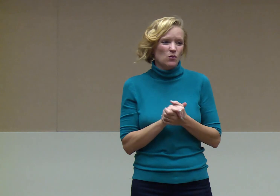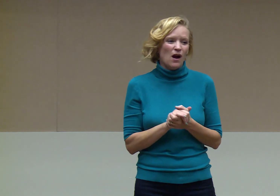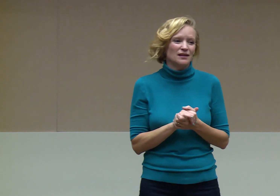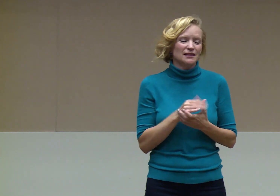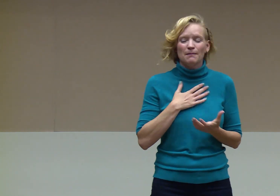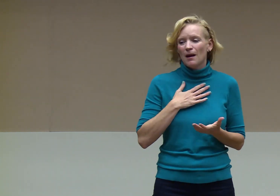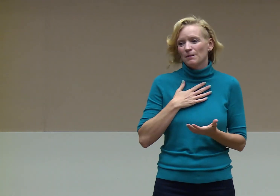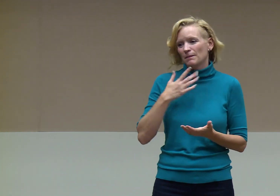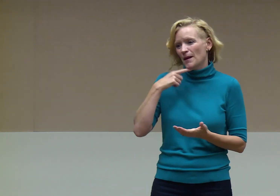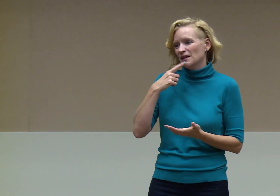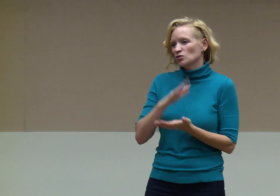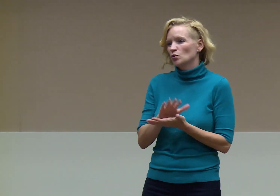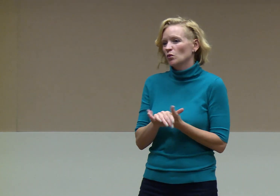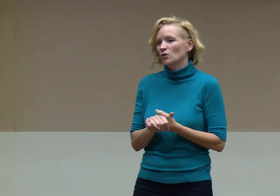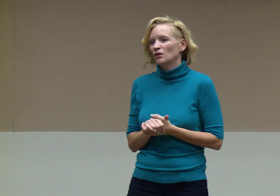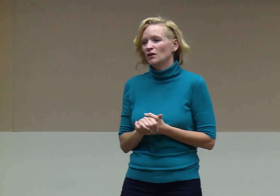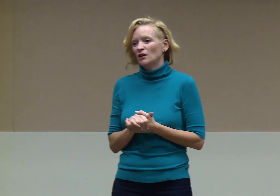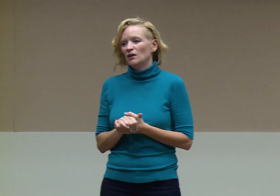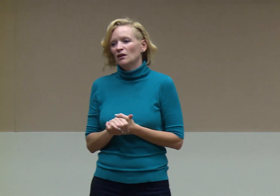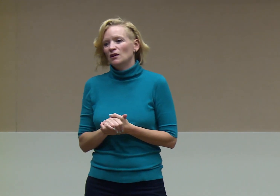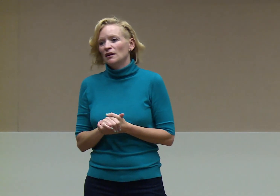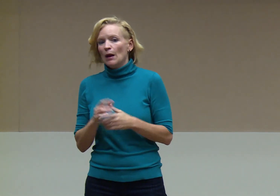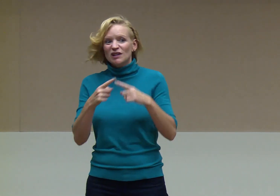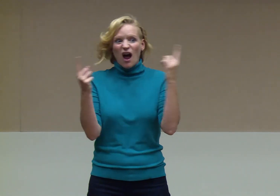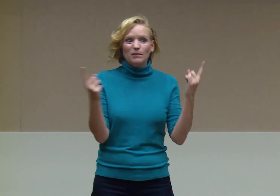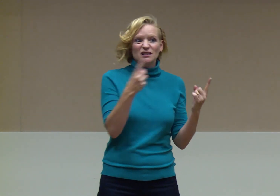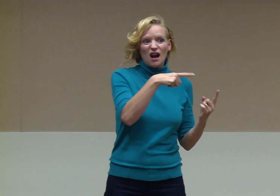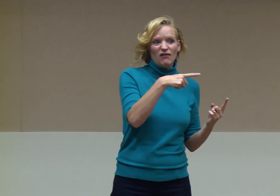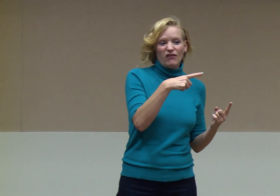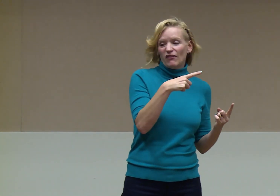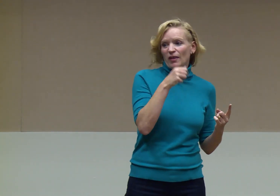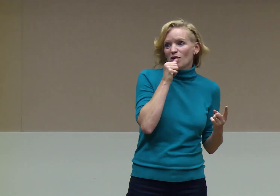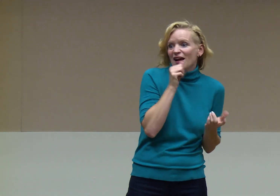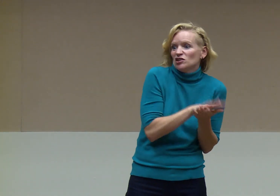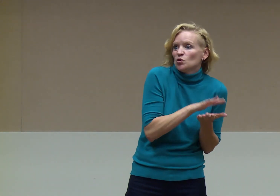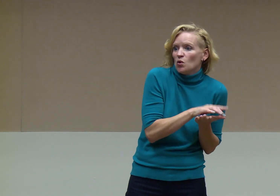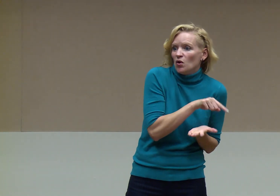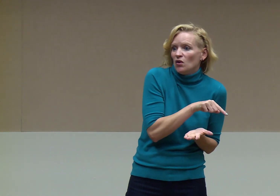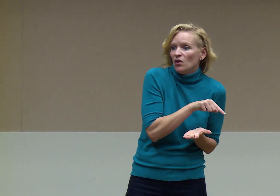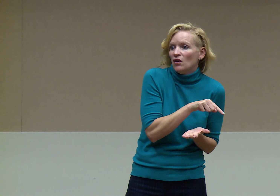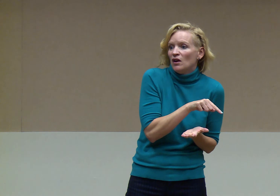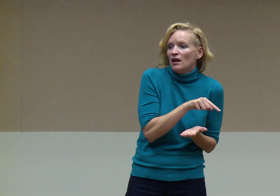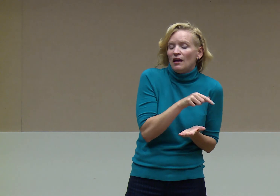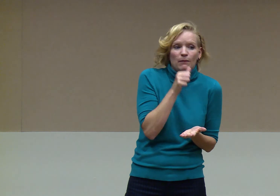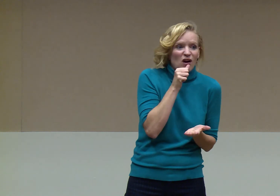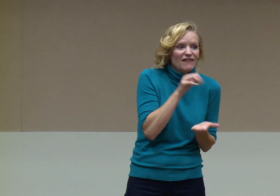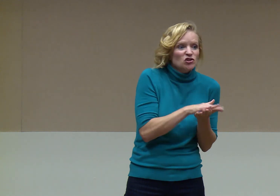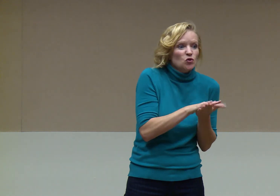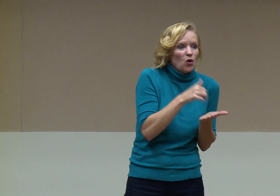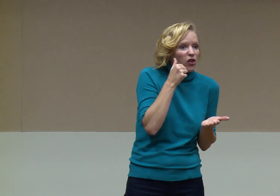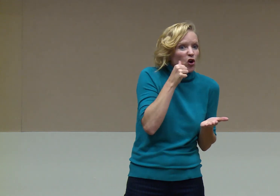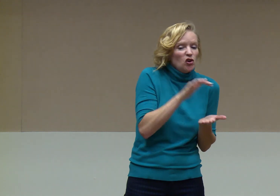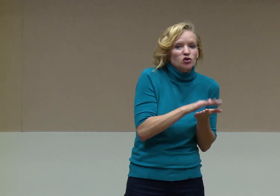The bar was set so low in that public school. And this was the complete polar experience to what I had in the Catholic school.